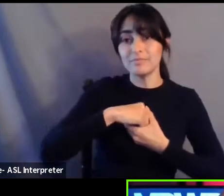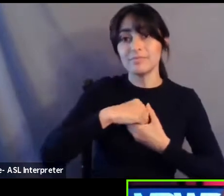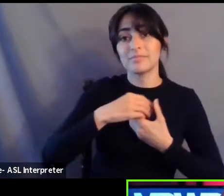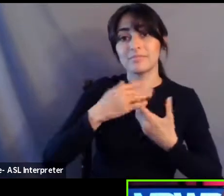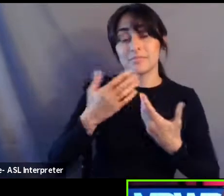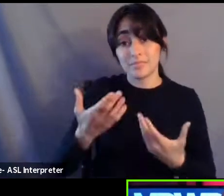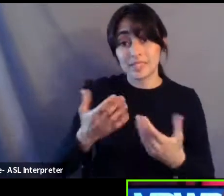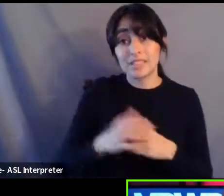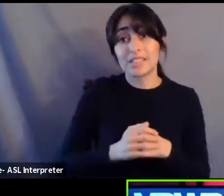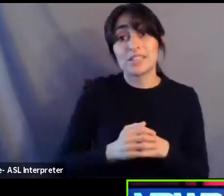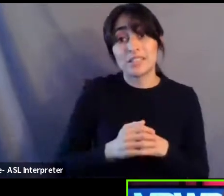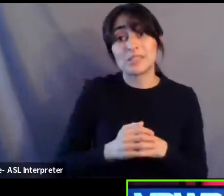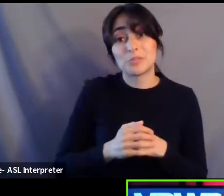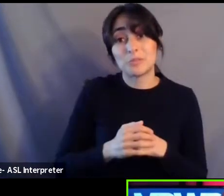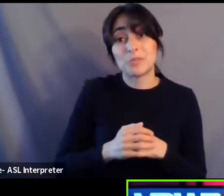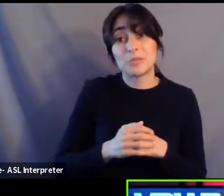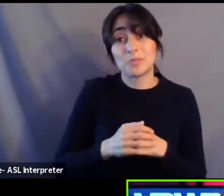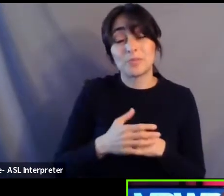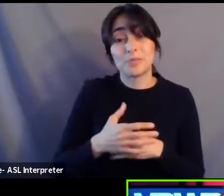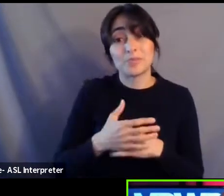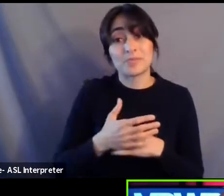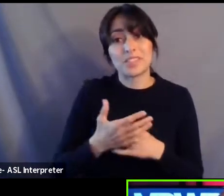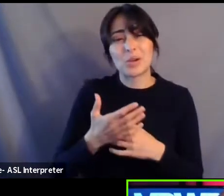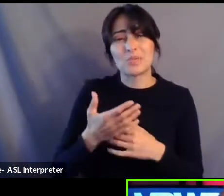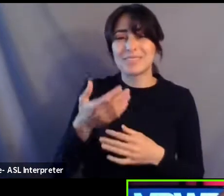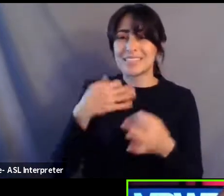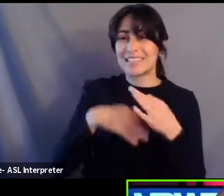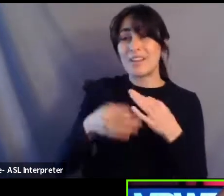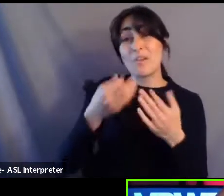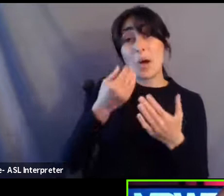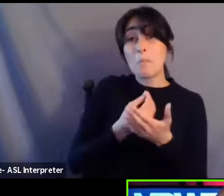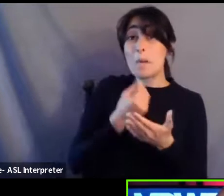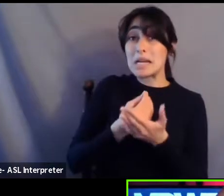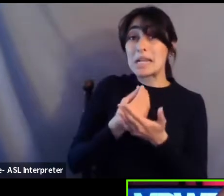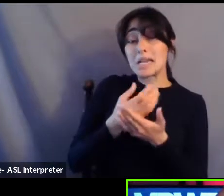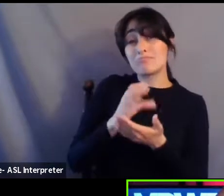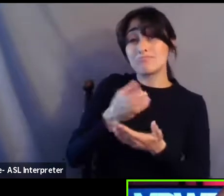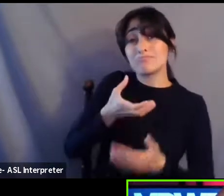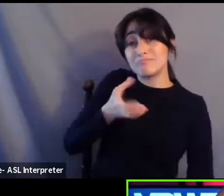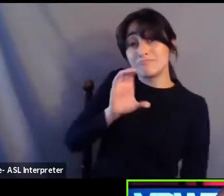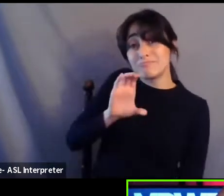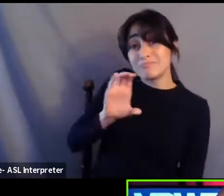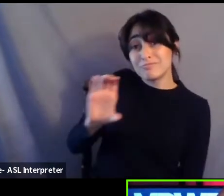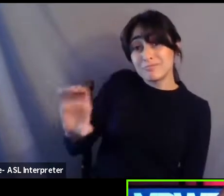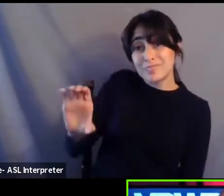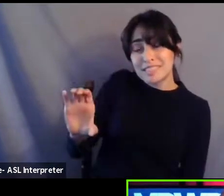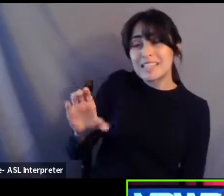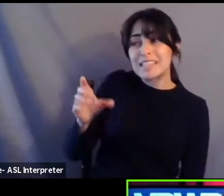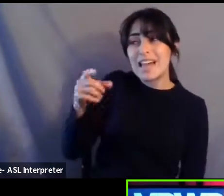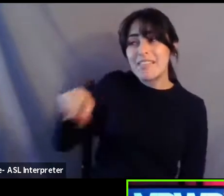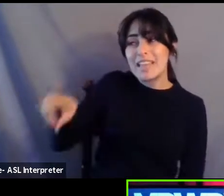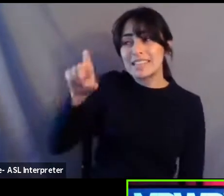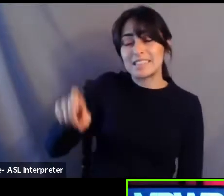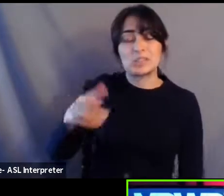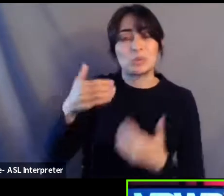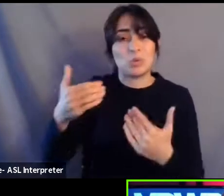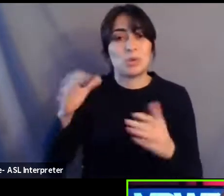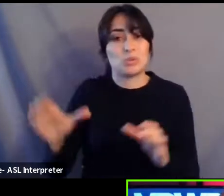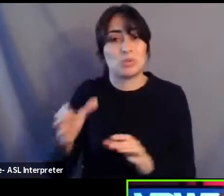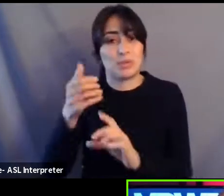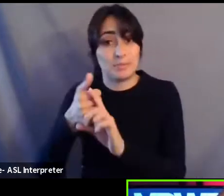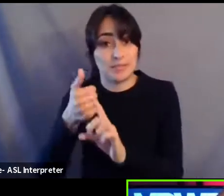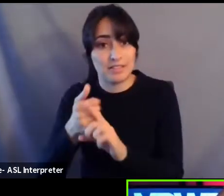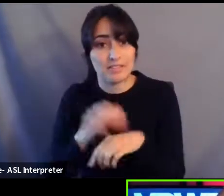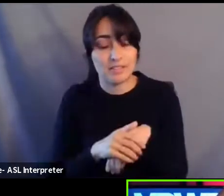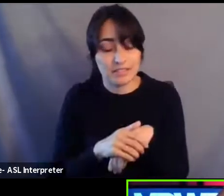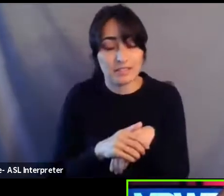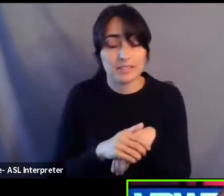of giving you the money and power to dictate what happens. Everything still has to have the approval